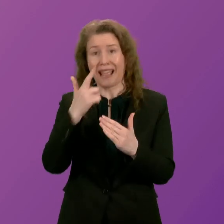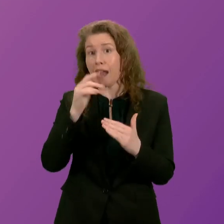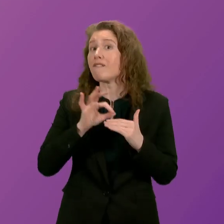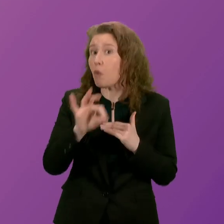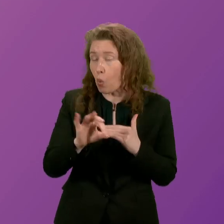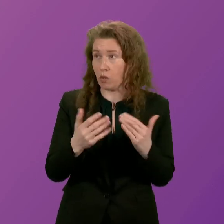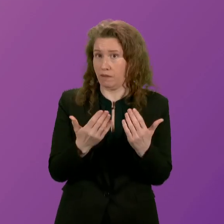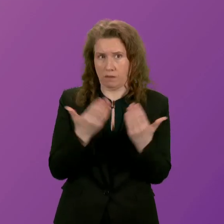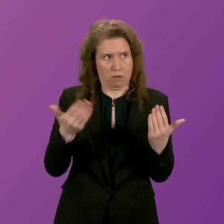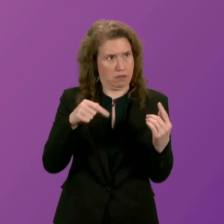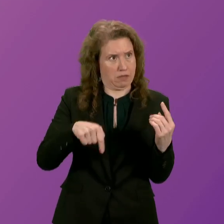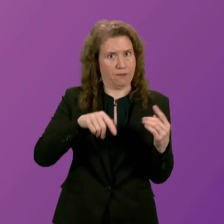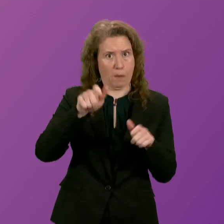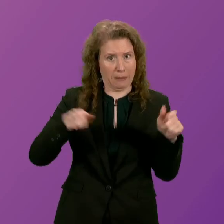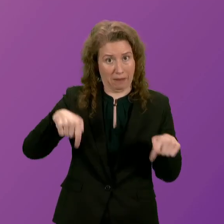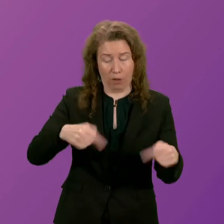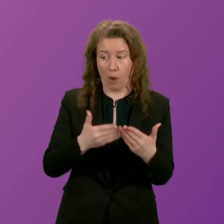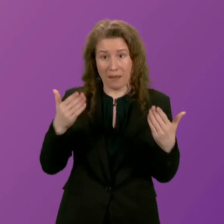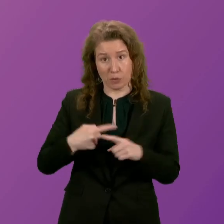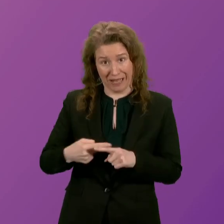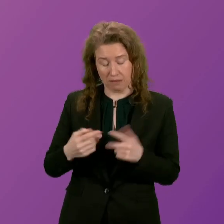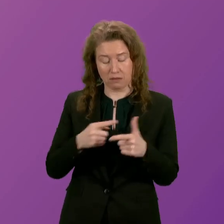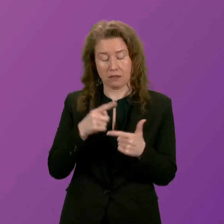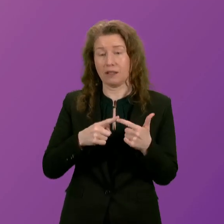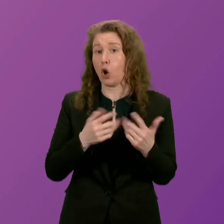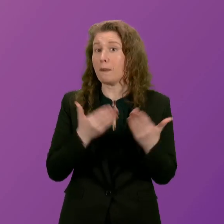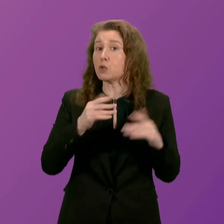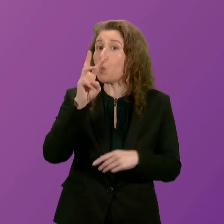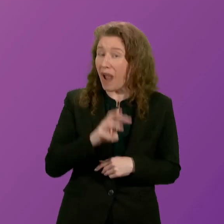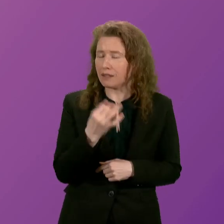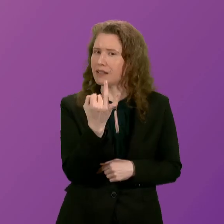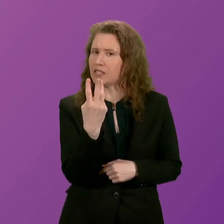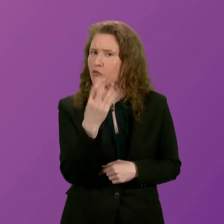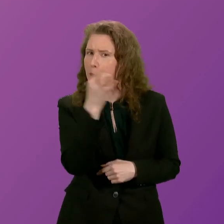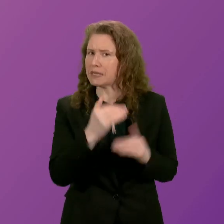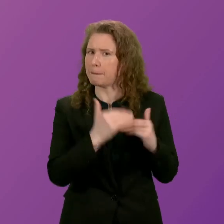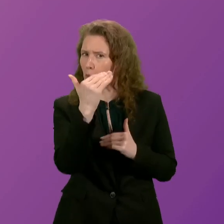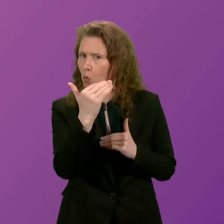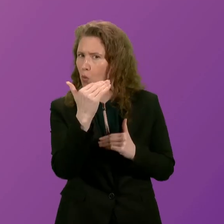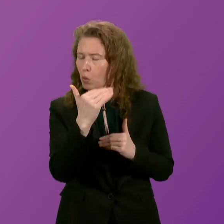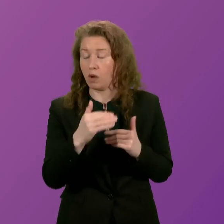than in England and 73 per cent more than in Wales. In addition, in the past year,